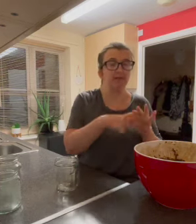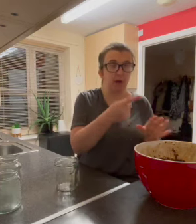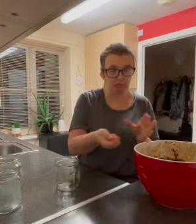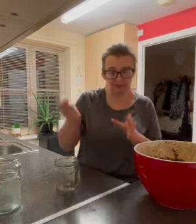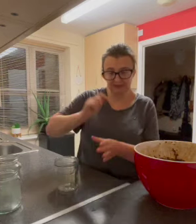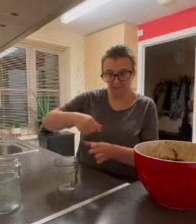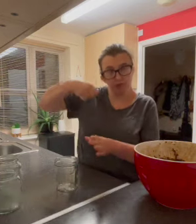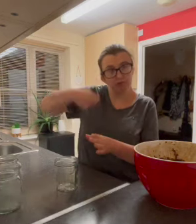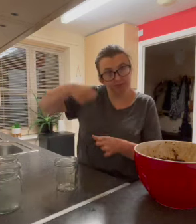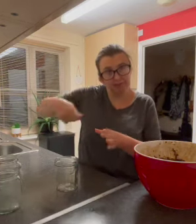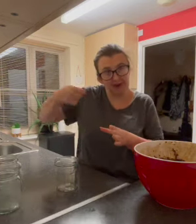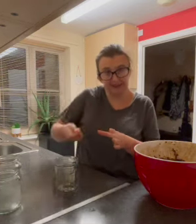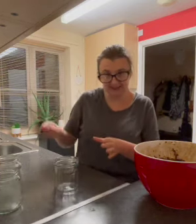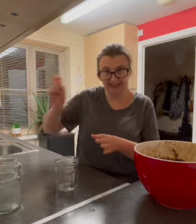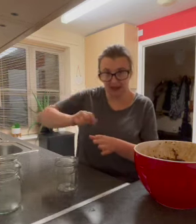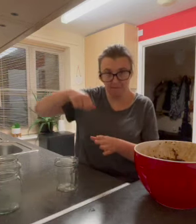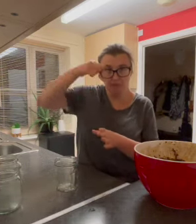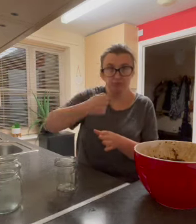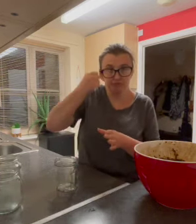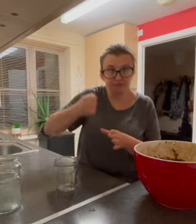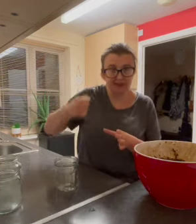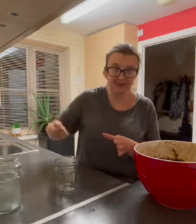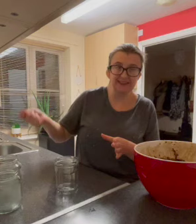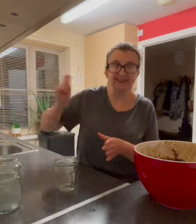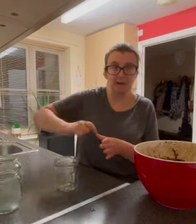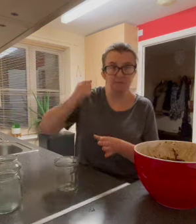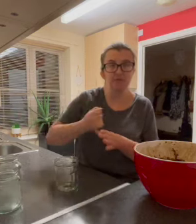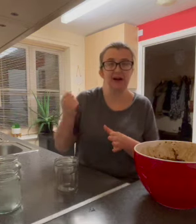every time you add them to the jug press them to flatten them,